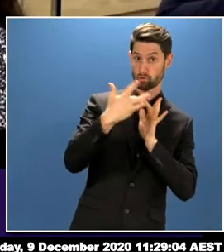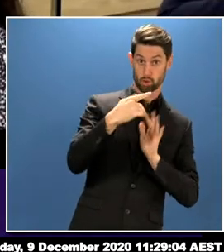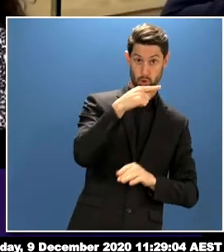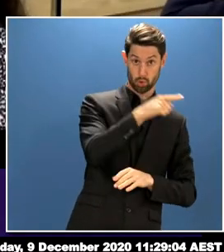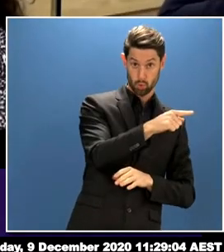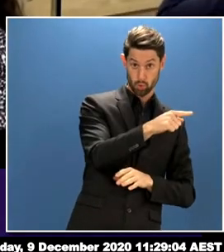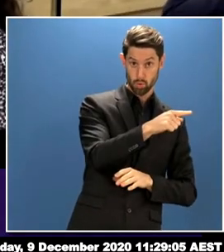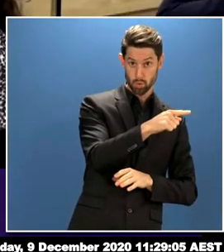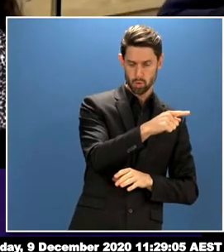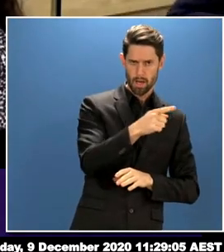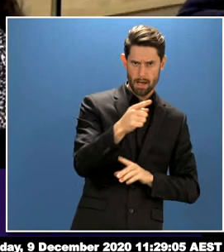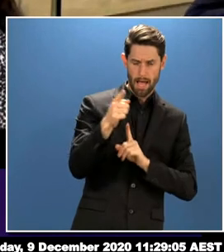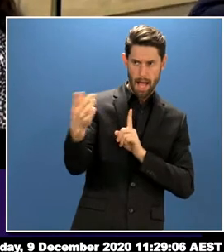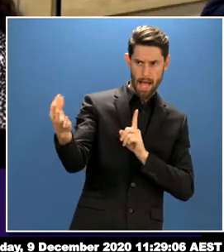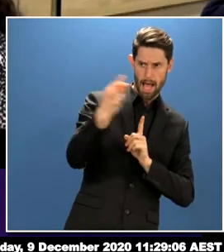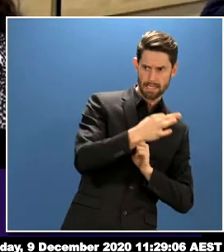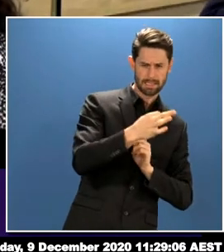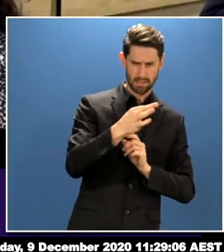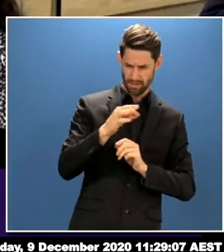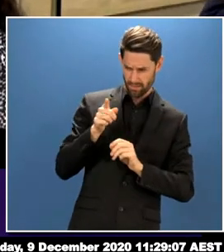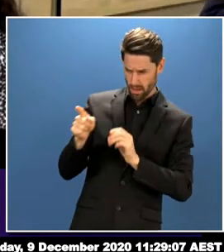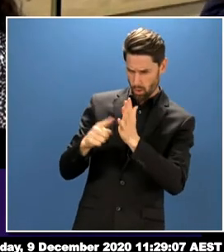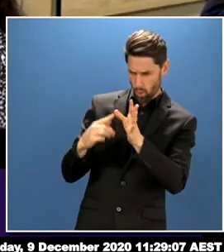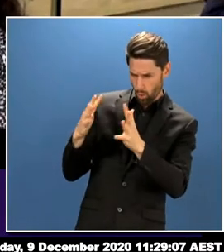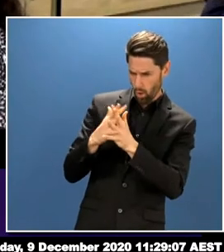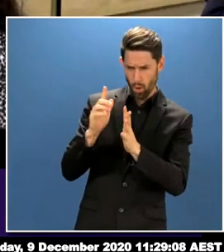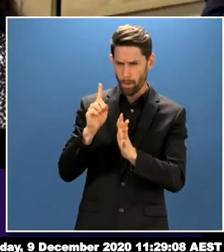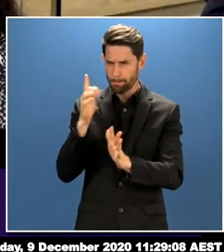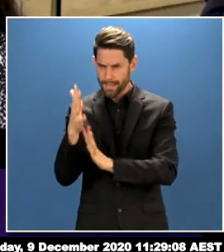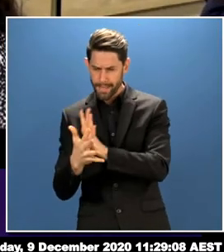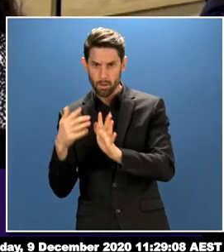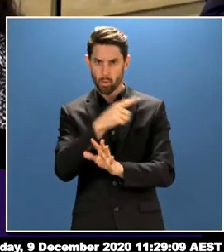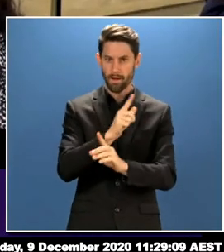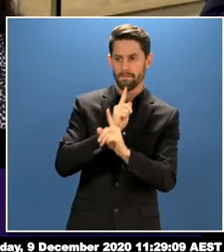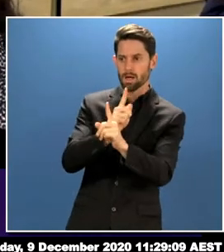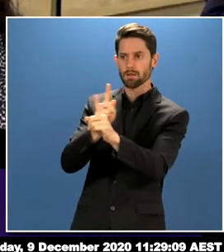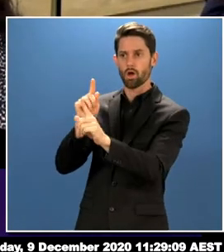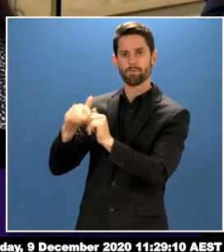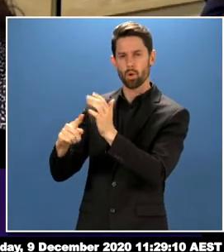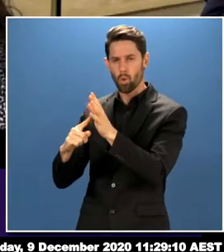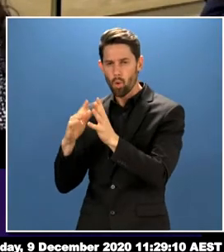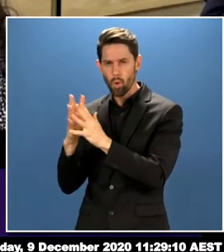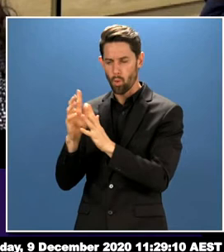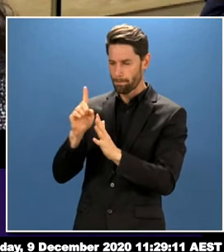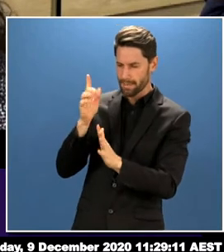way that they should interpret the ATO legislation?